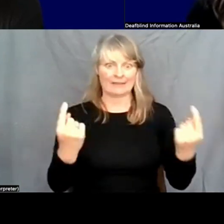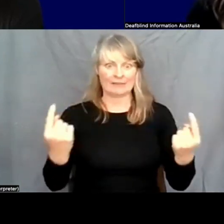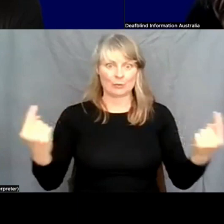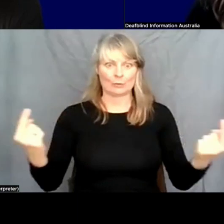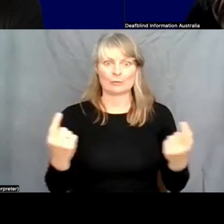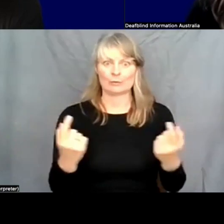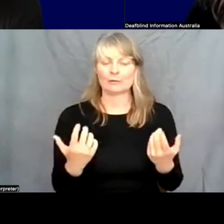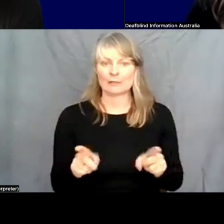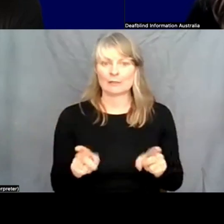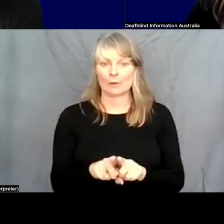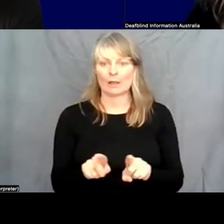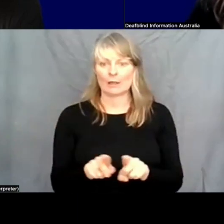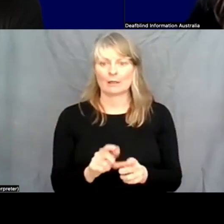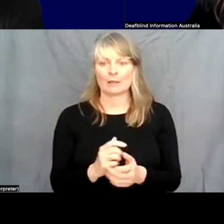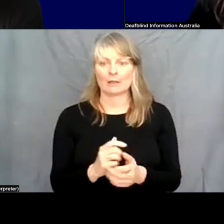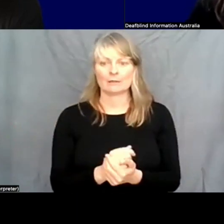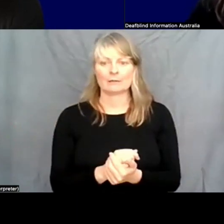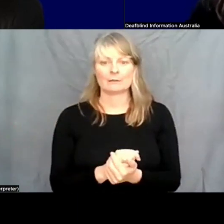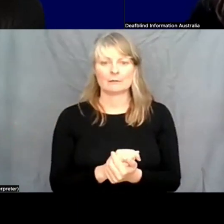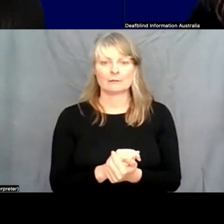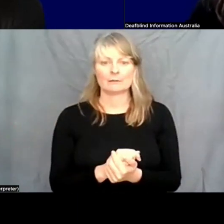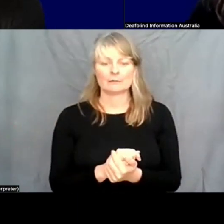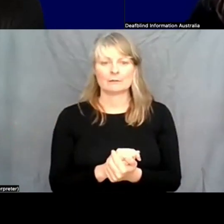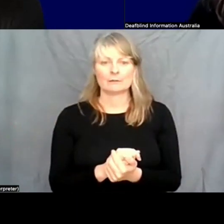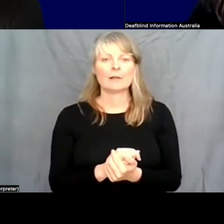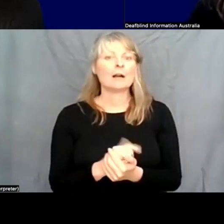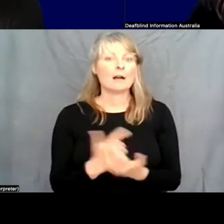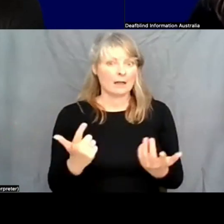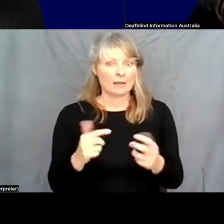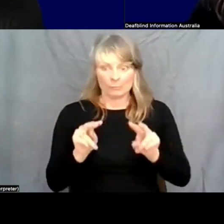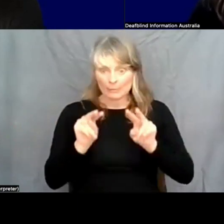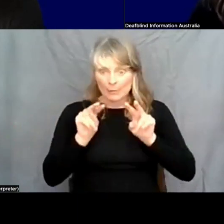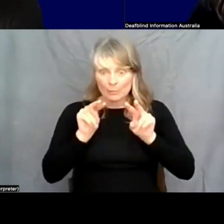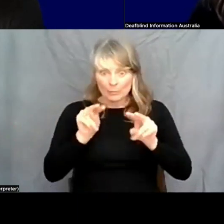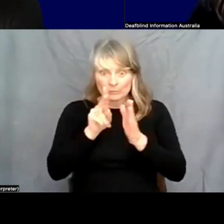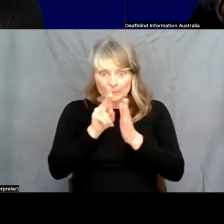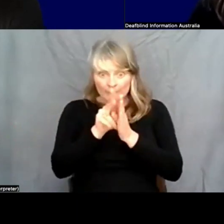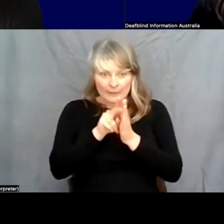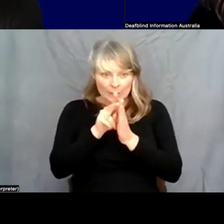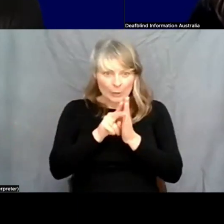That's the bit that helps us work it out, isn't it, because we need to look at it objectively